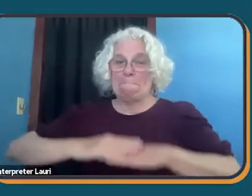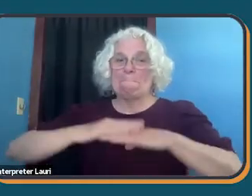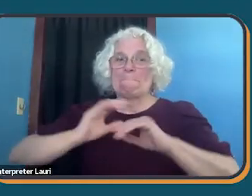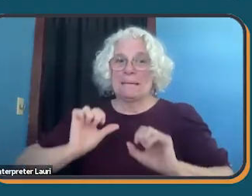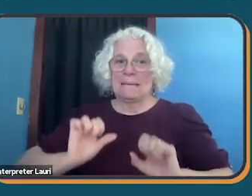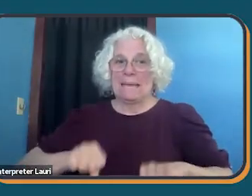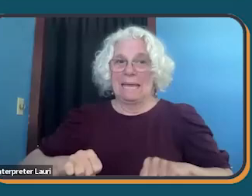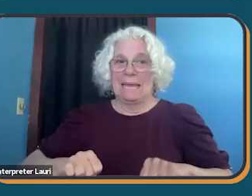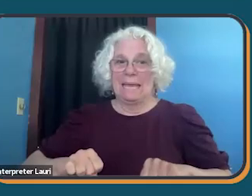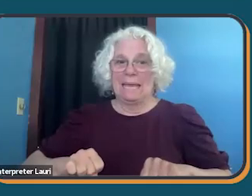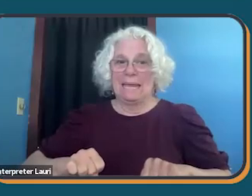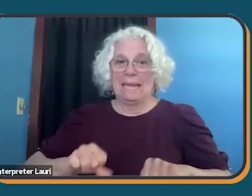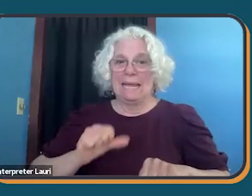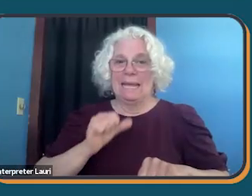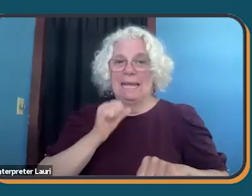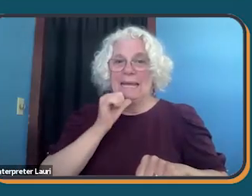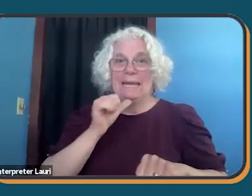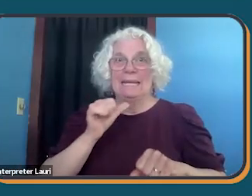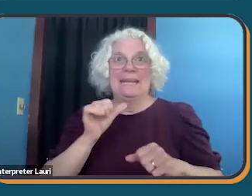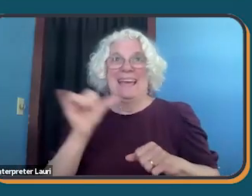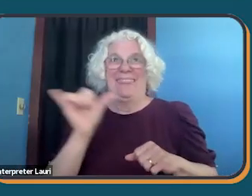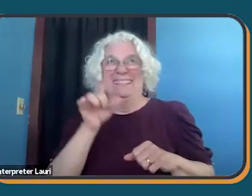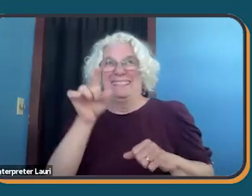and it's not the one that you see in the picture.